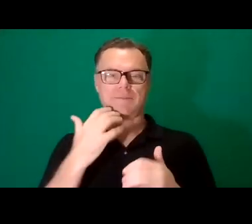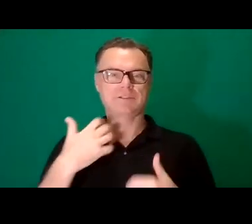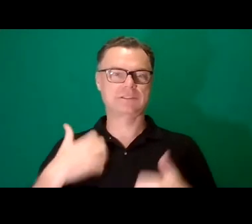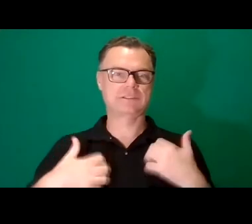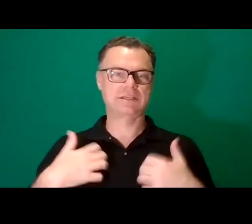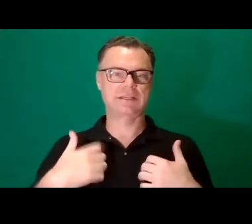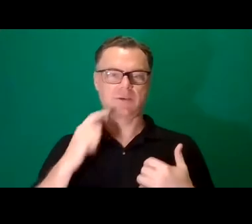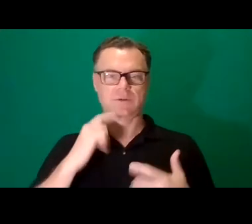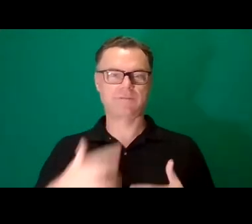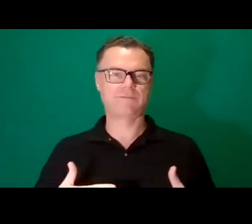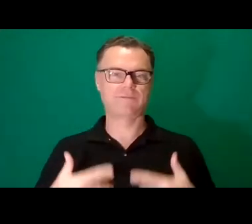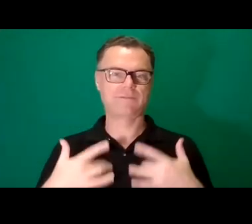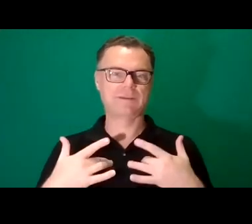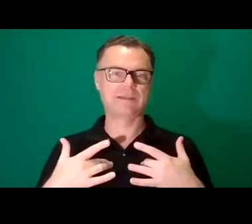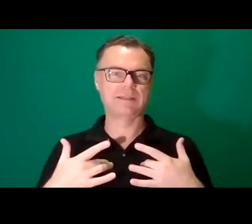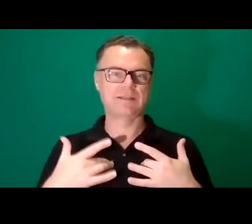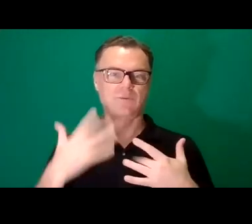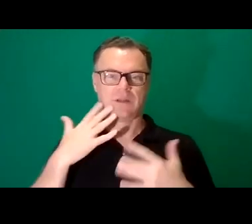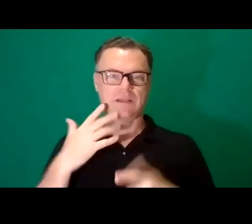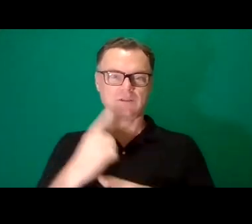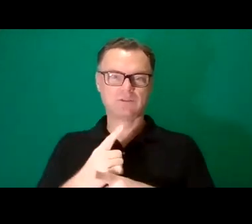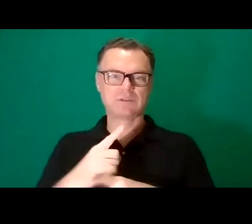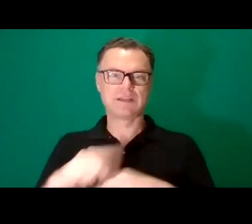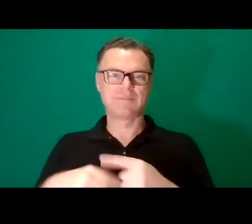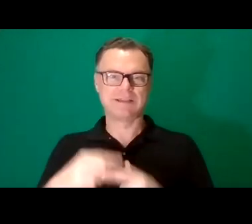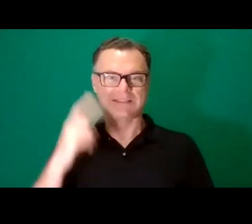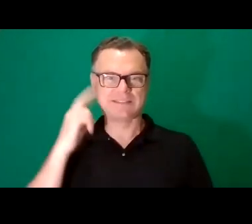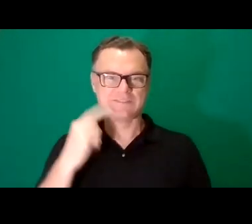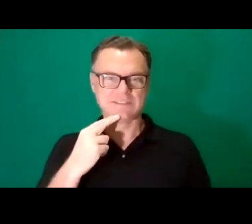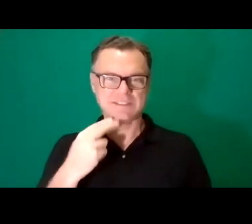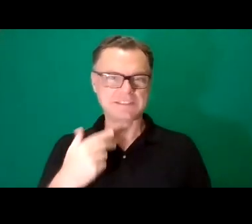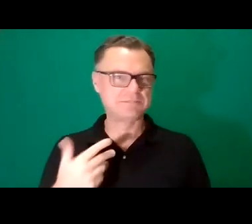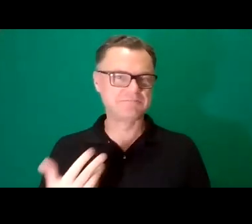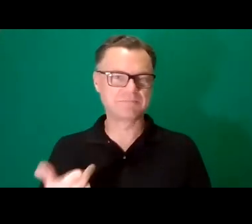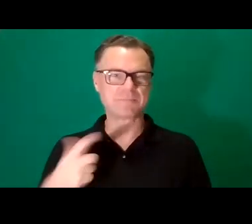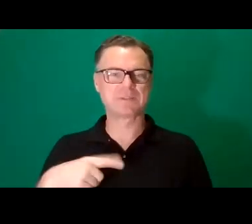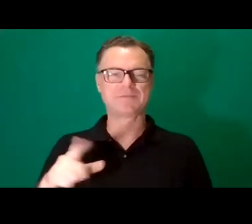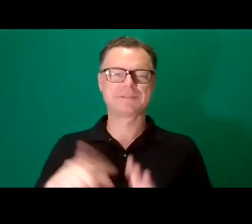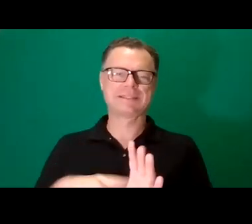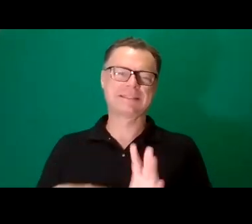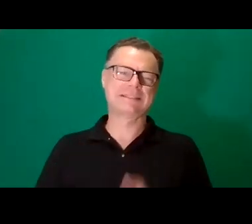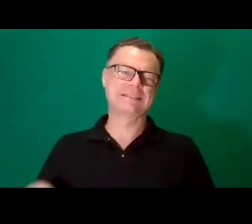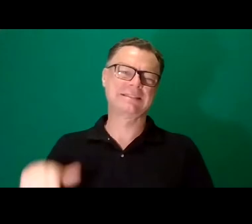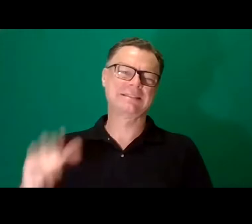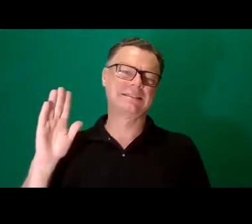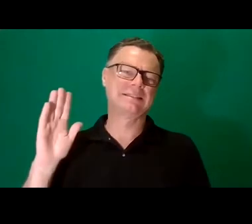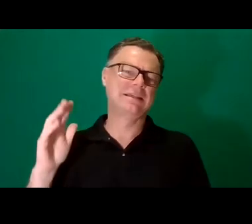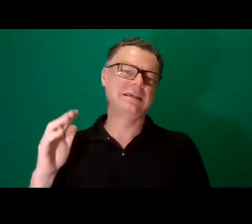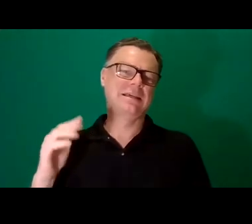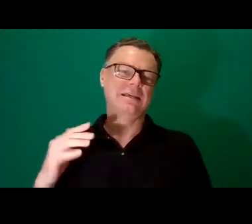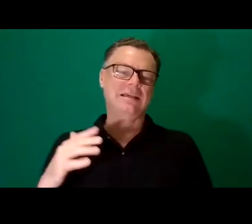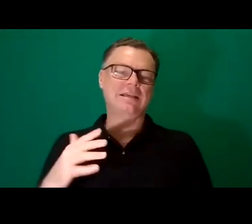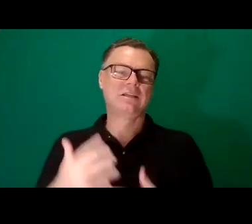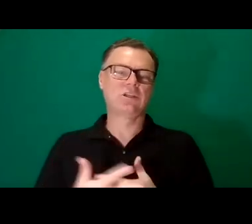feel talking about deafness because for so long it was this an immense secret that I